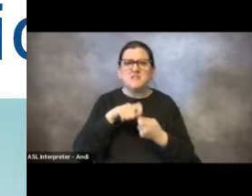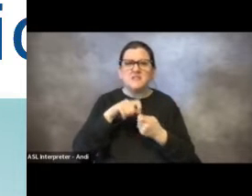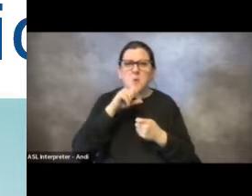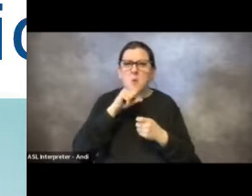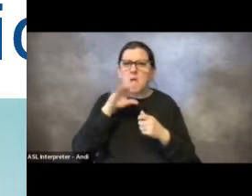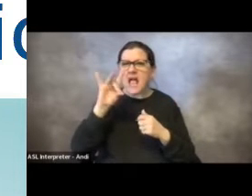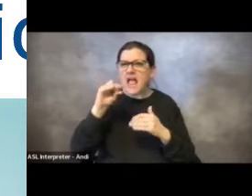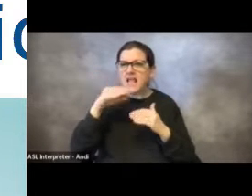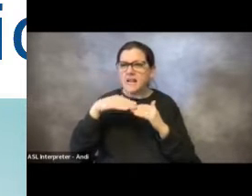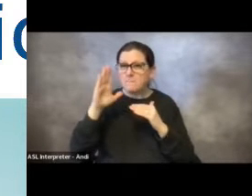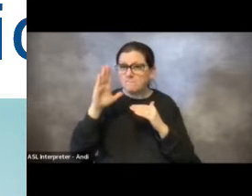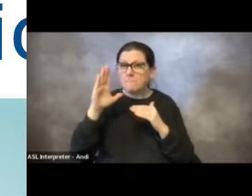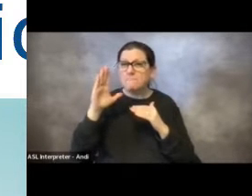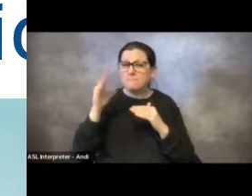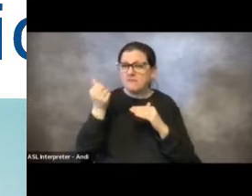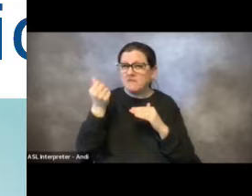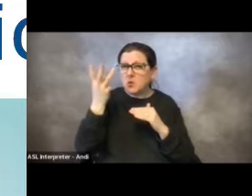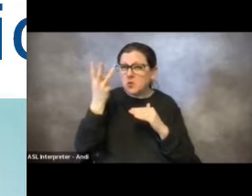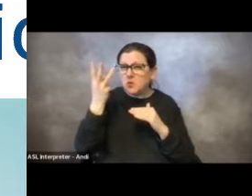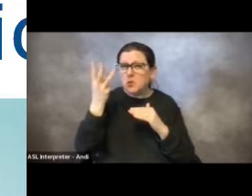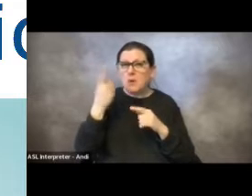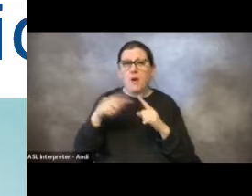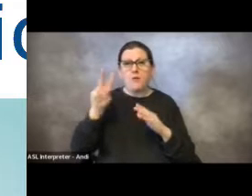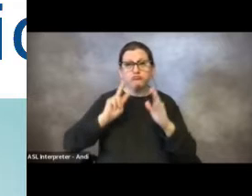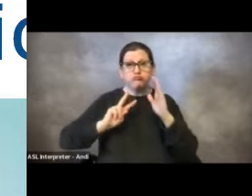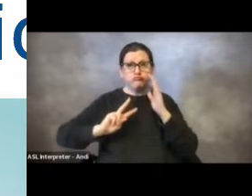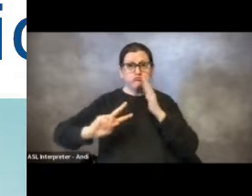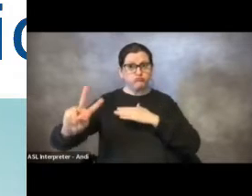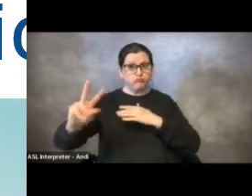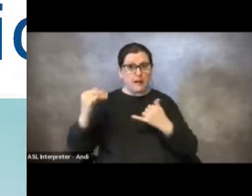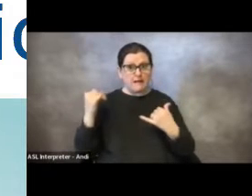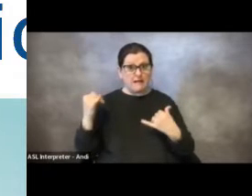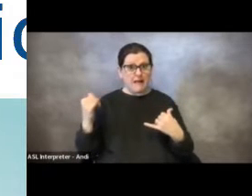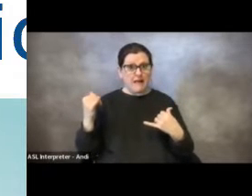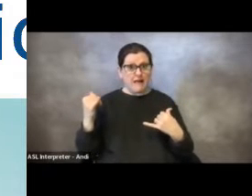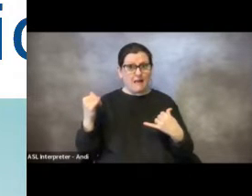years and older. But the projections of what we see we know that just from the most